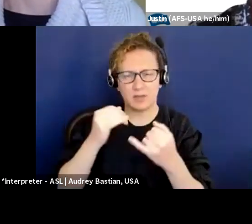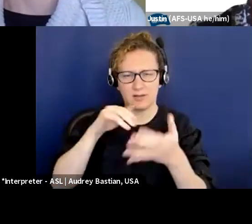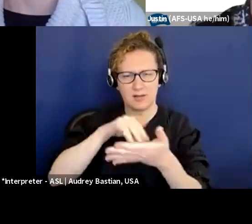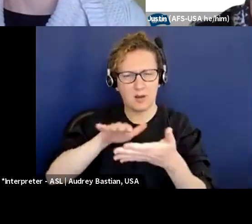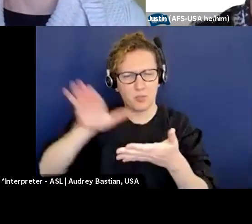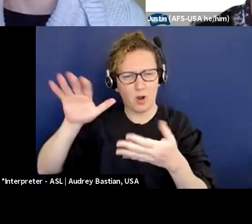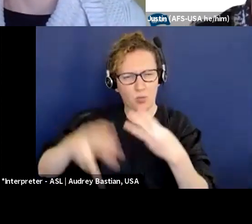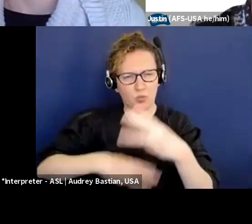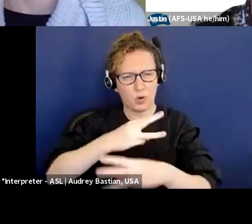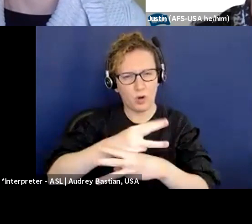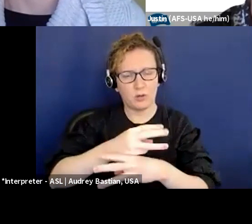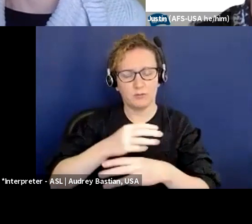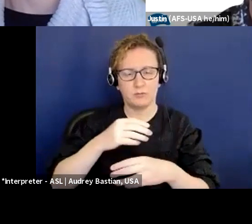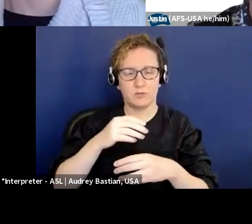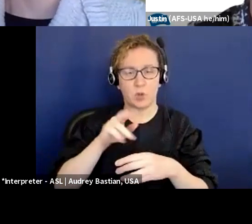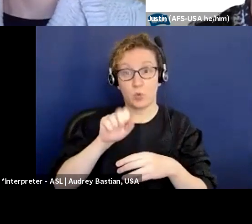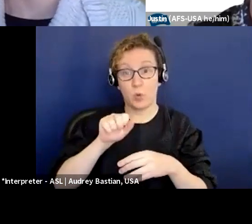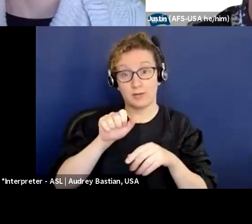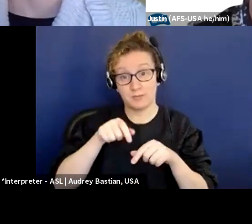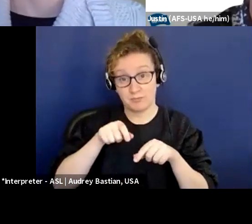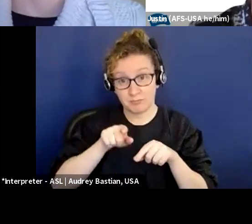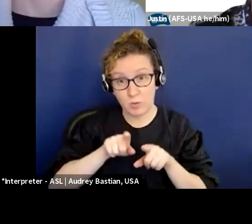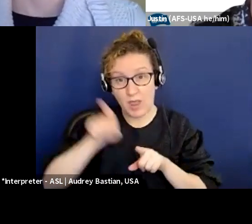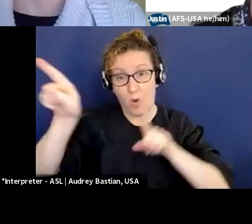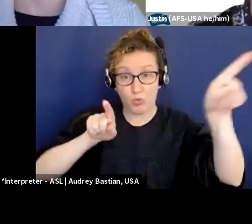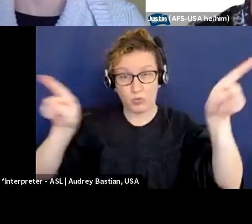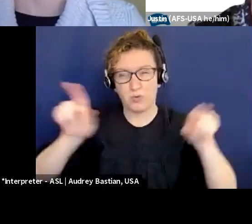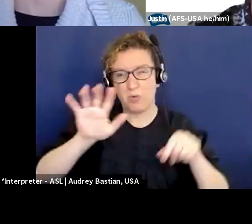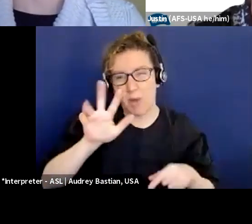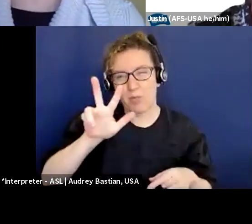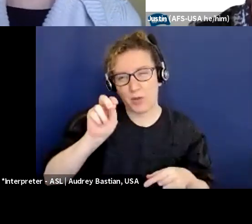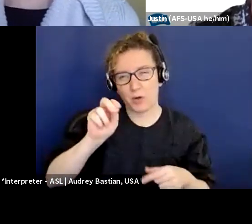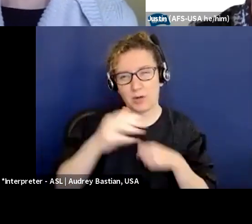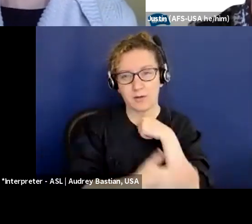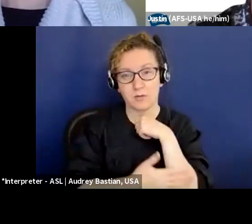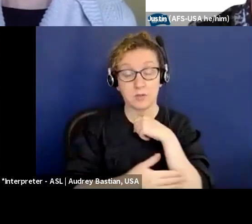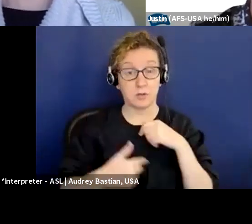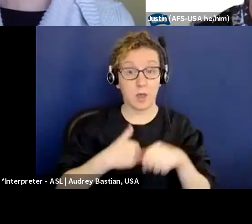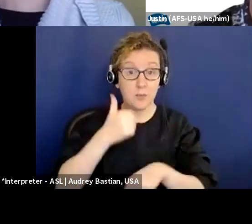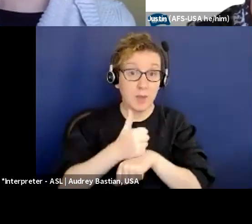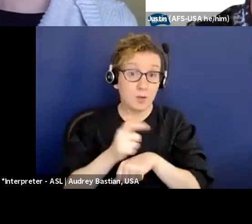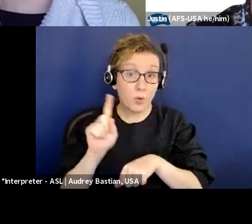sends US students outbound to about 30 countries. I am based in Lexington, Kentucky and work